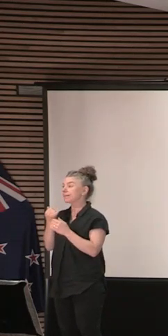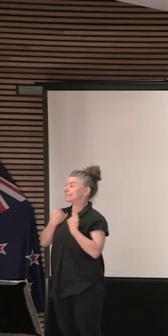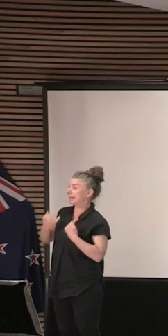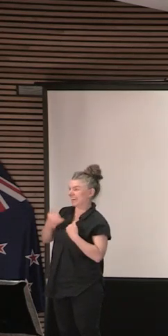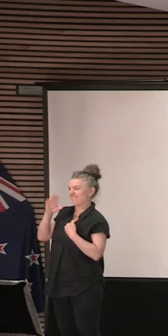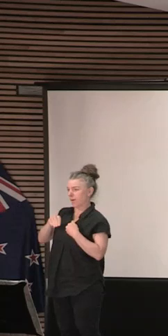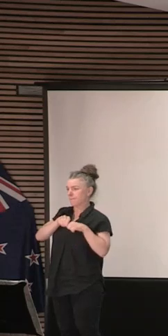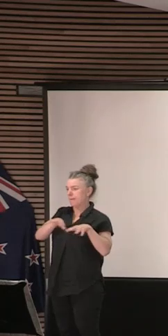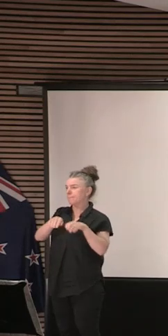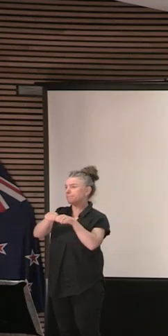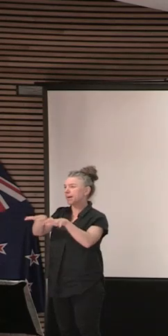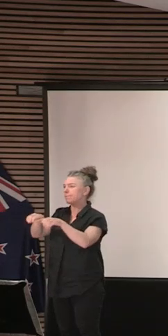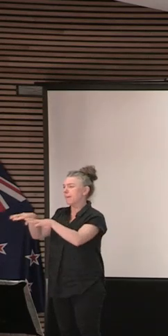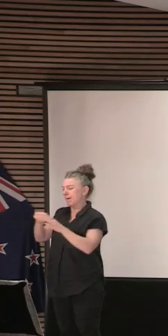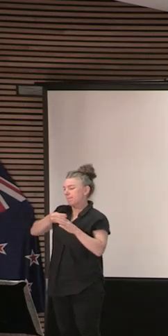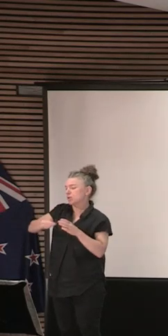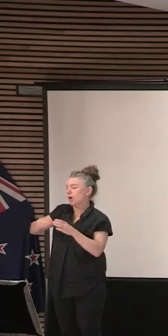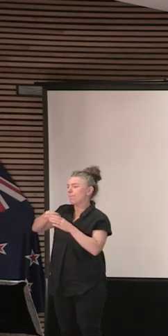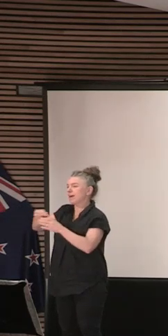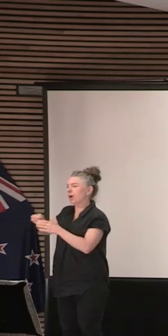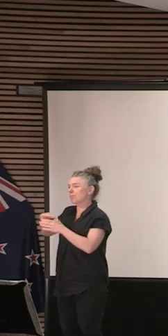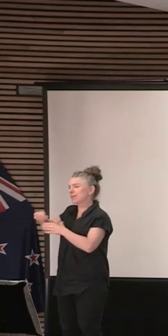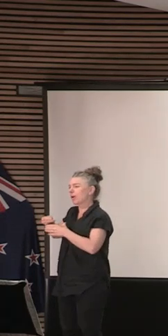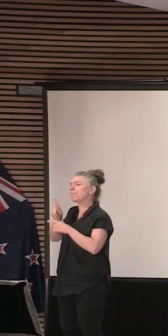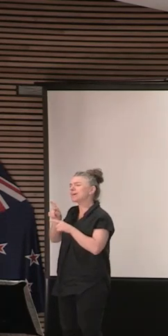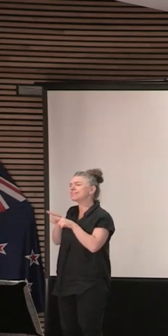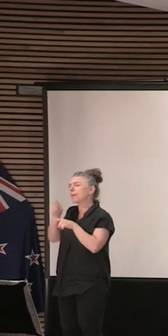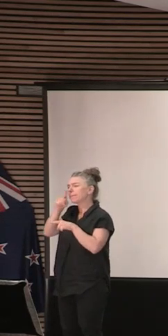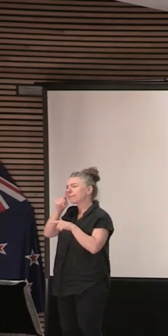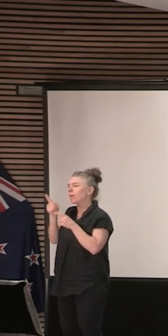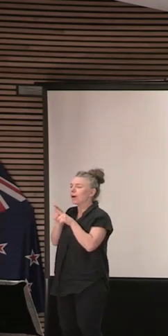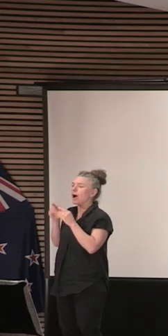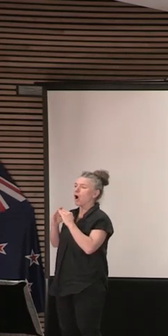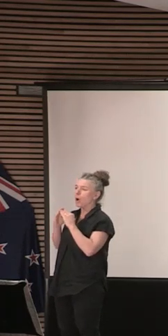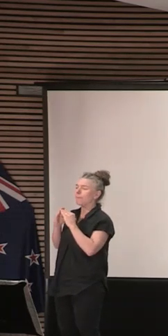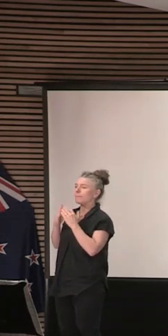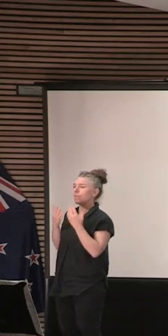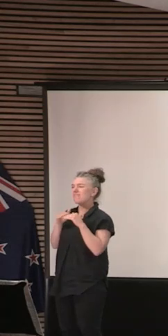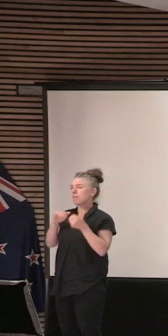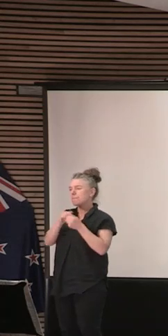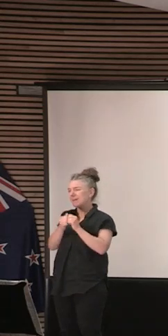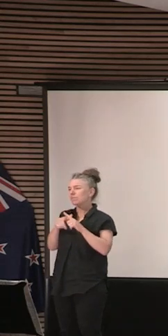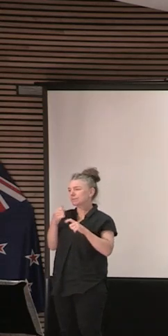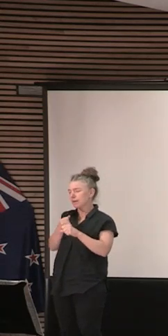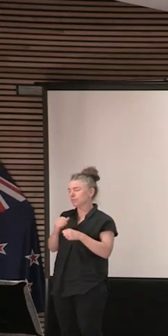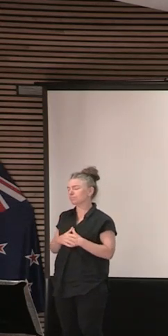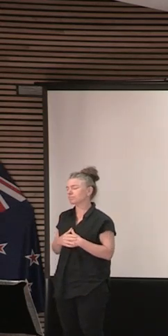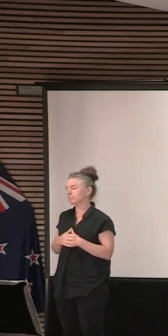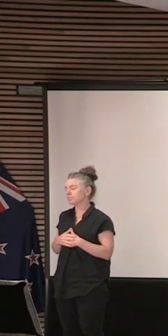We've. also worked to streamline. . information flows between the. district health boards, . . ourselves and ESR, to ensure.